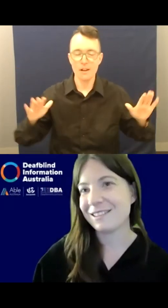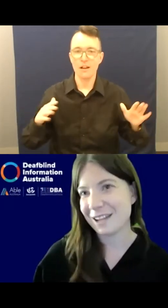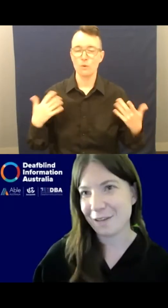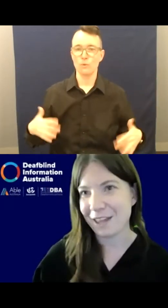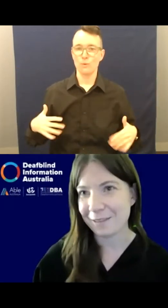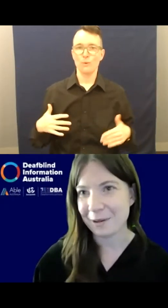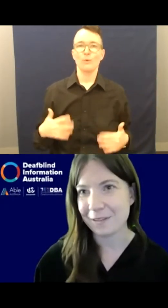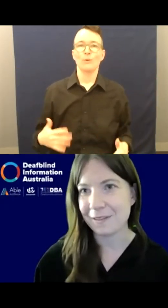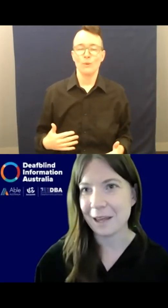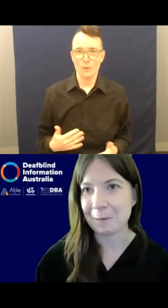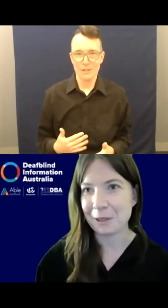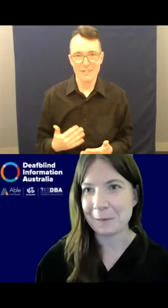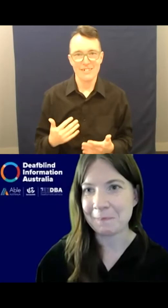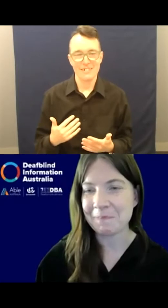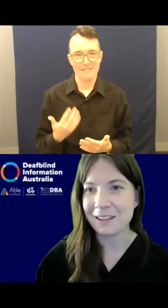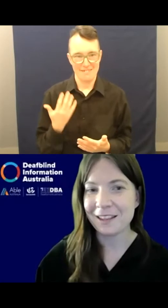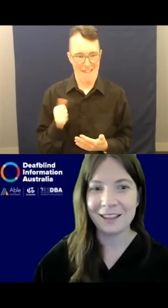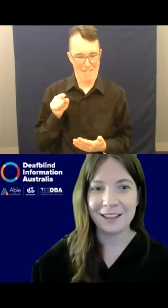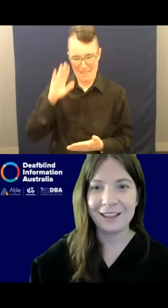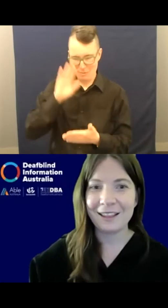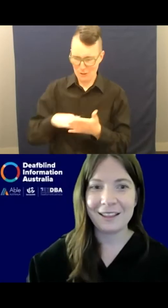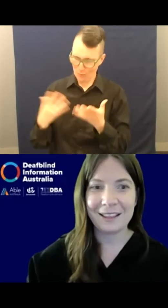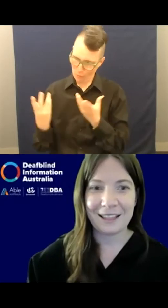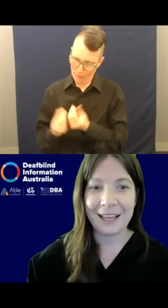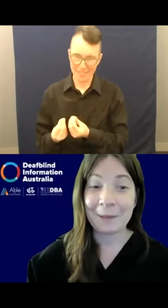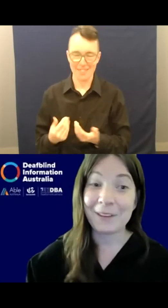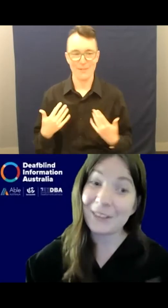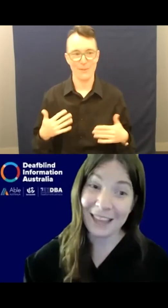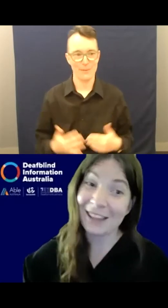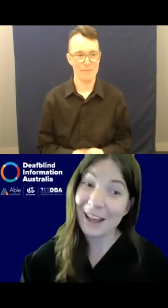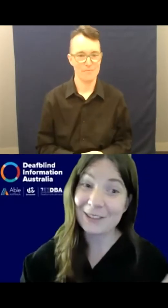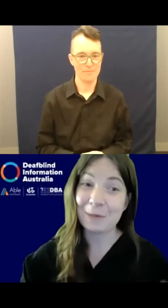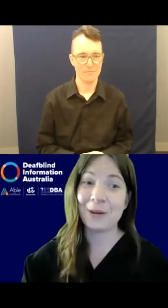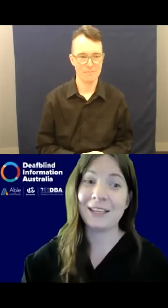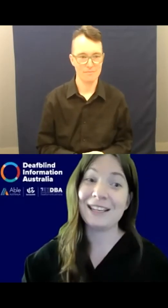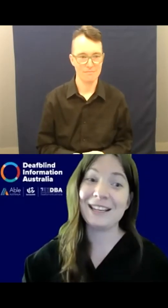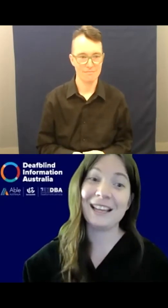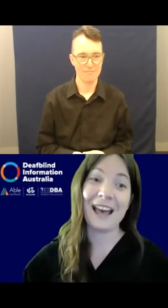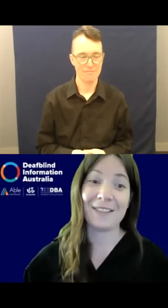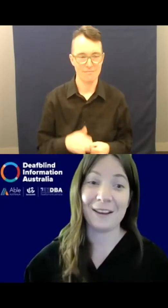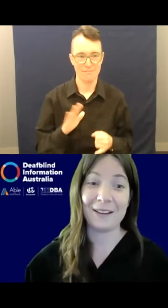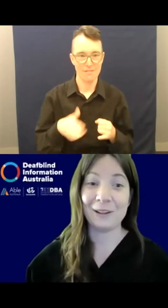have that experience with him. And the last dot point, as I alluded